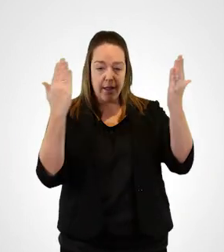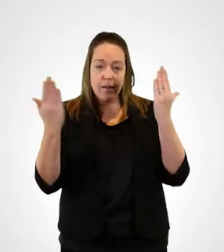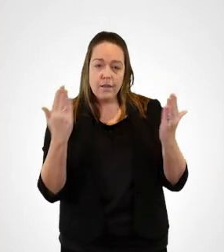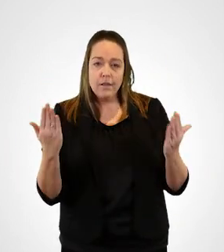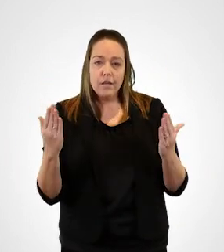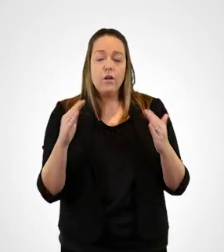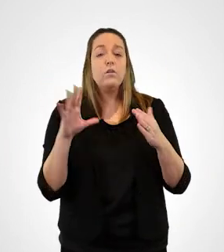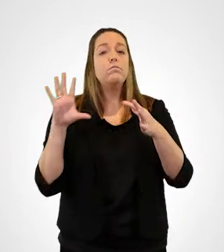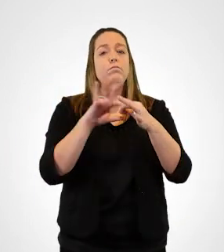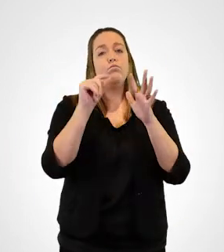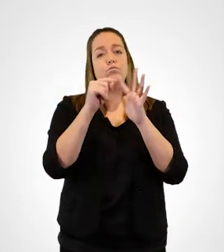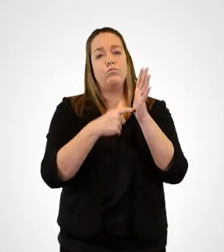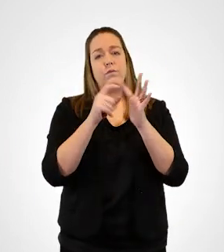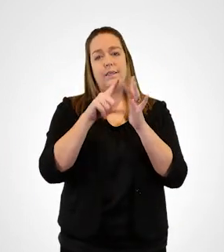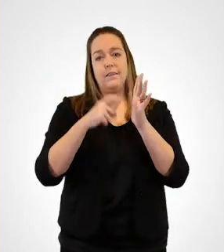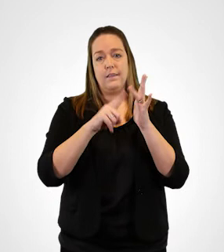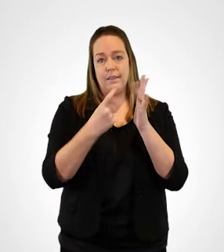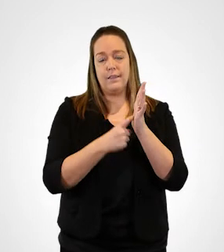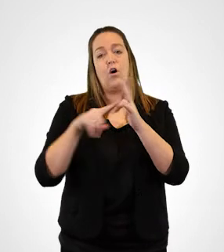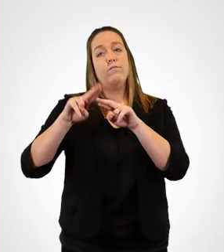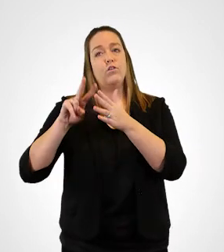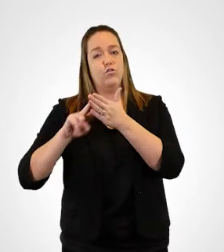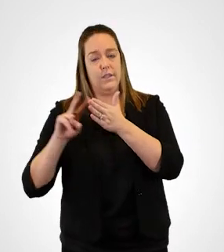looking at predictors of reading